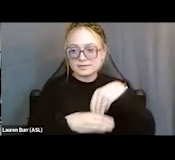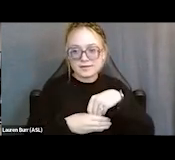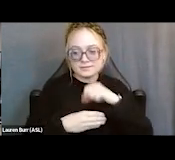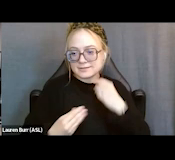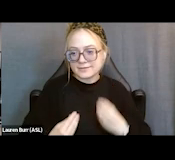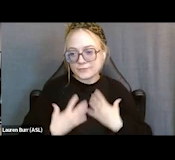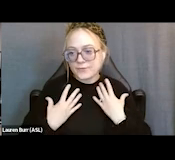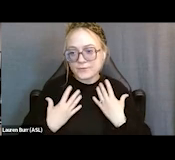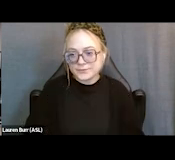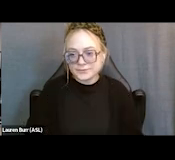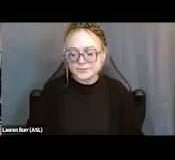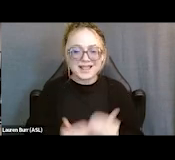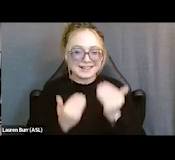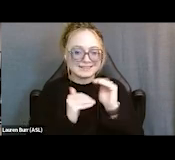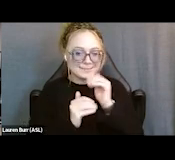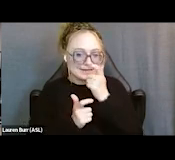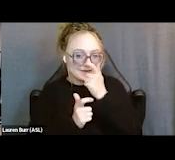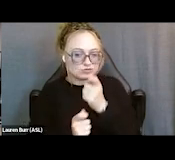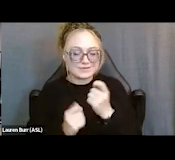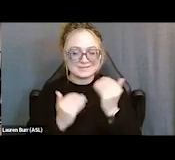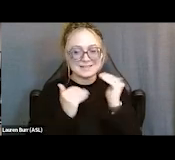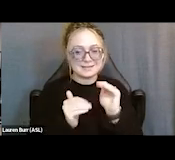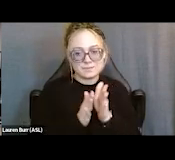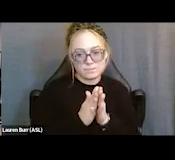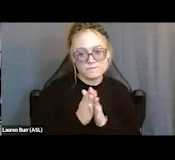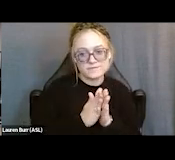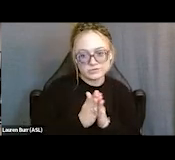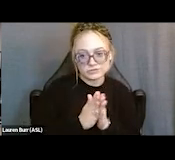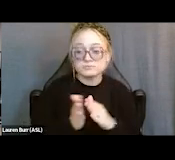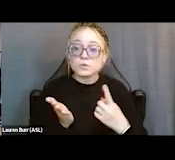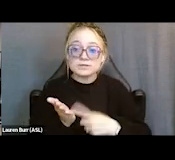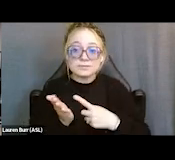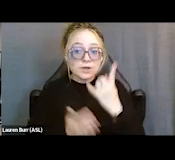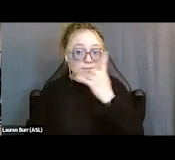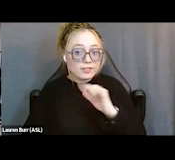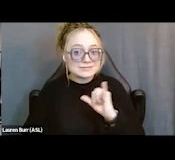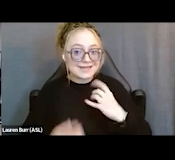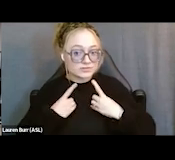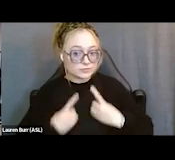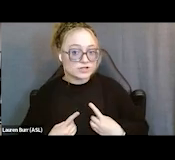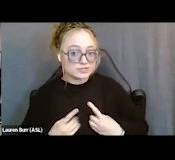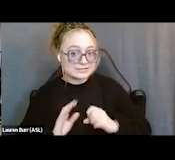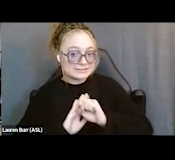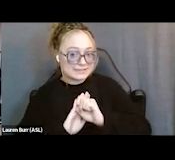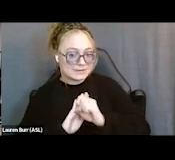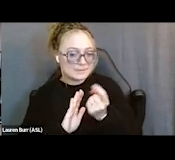and limited interest or motivation. So these can sometimes look like depressive symptoms, but they are a little different and we can kinda